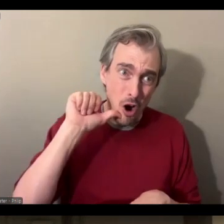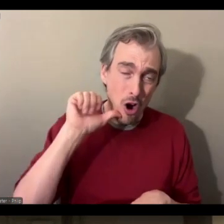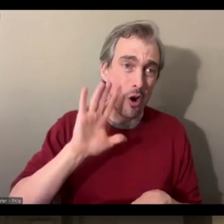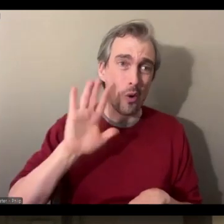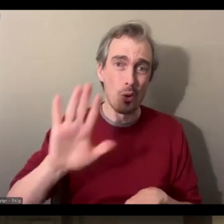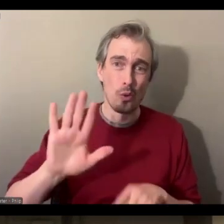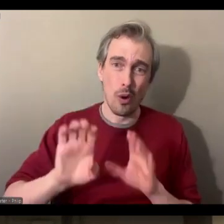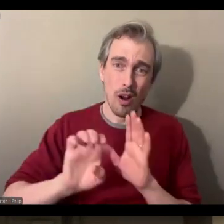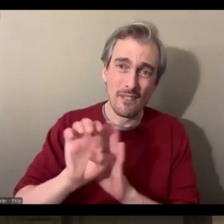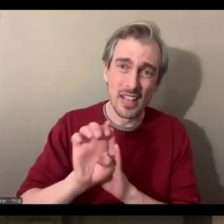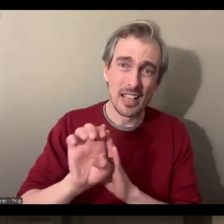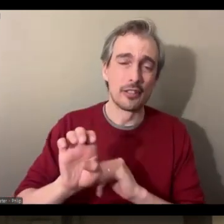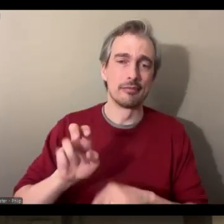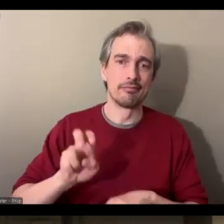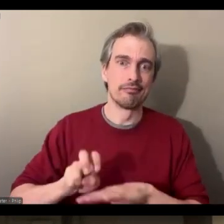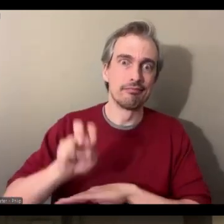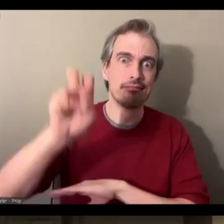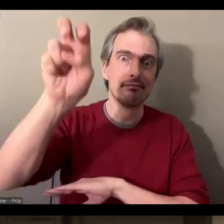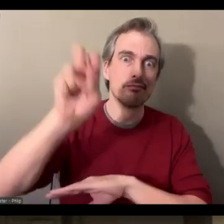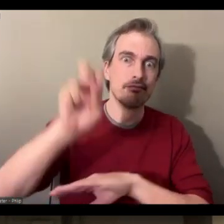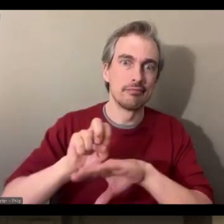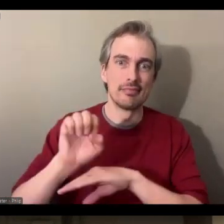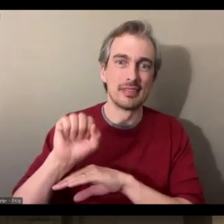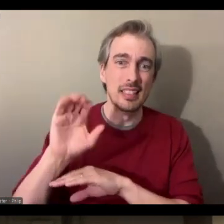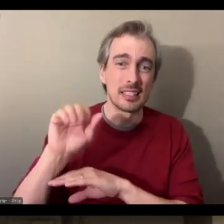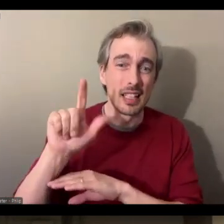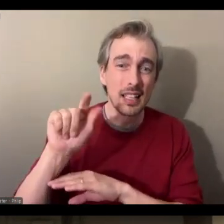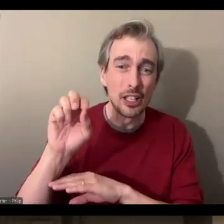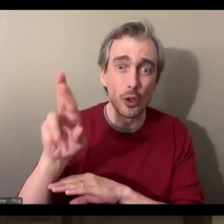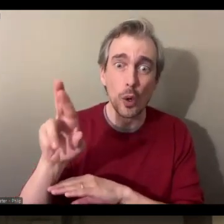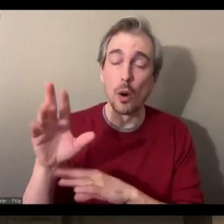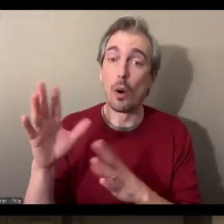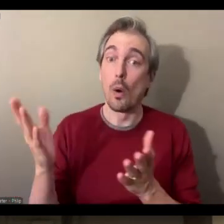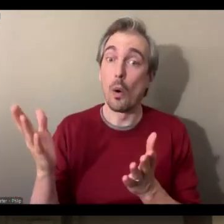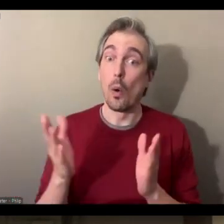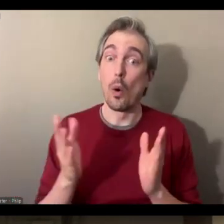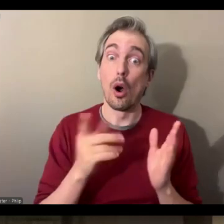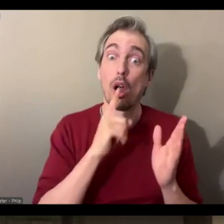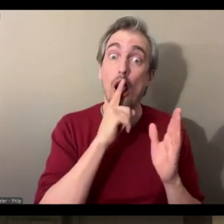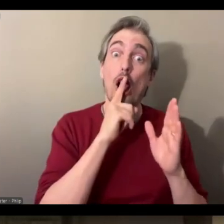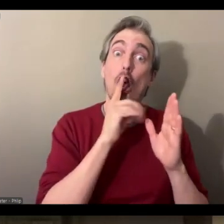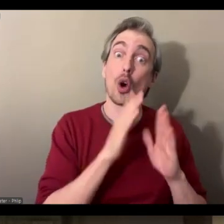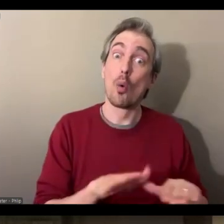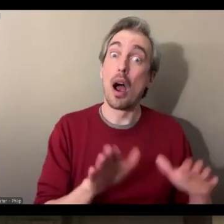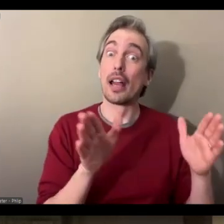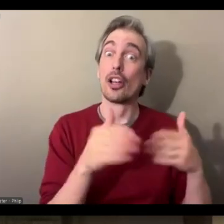quiet room, which is another thing that lots of people wanted to know -- is there a place in your